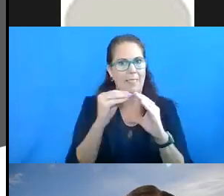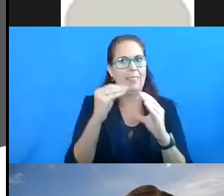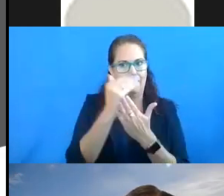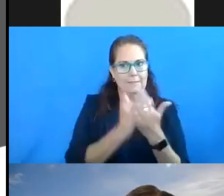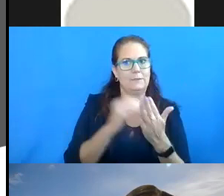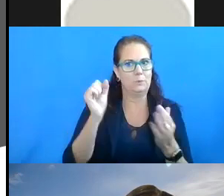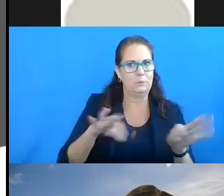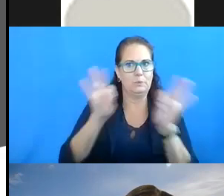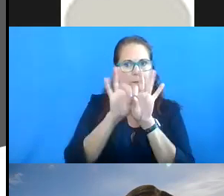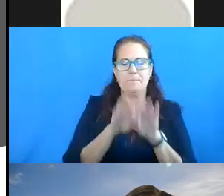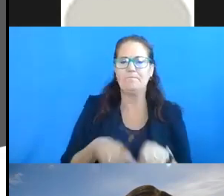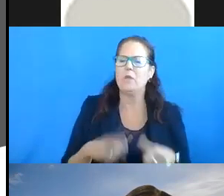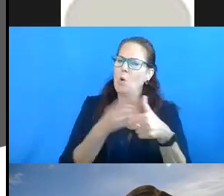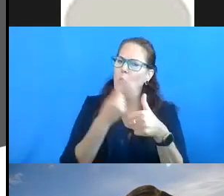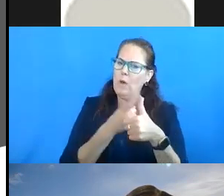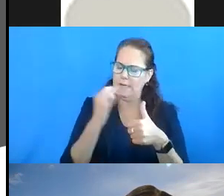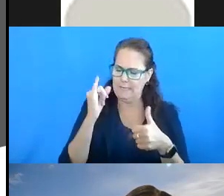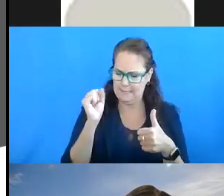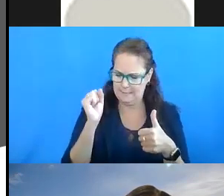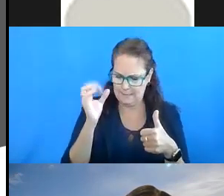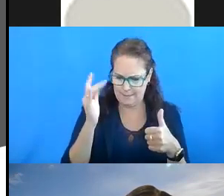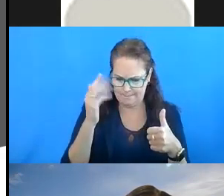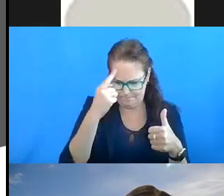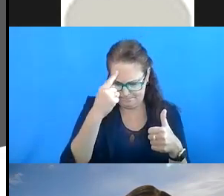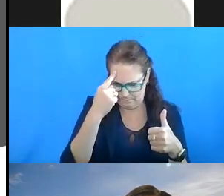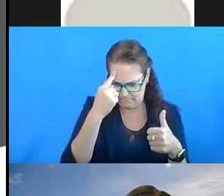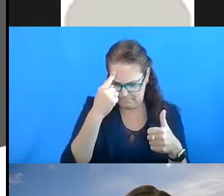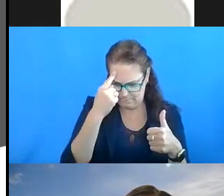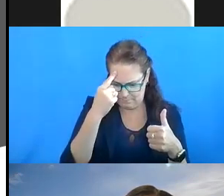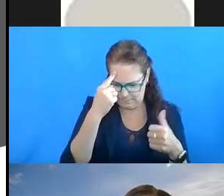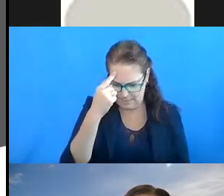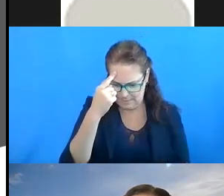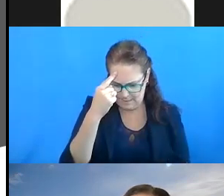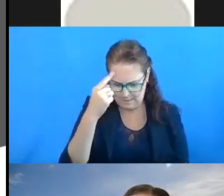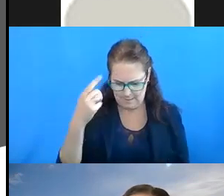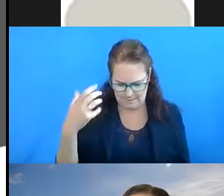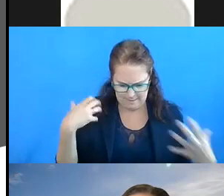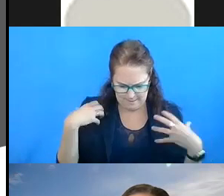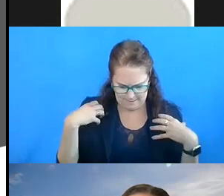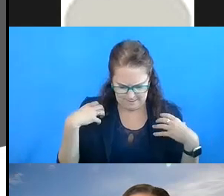One of them is, I think, there’s a Health, oh I'm not sure what it is called, I will have